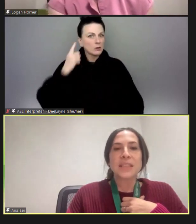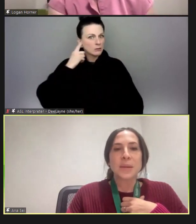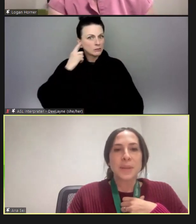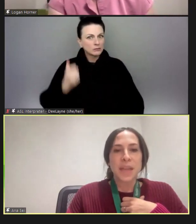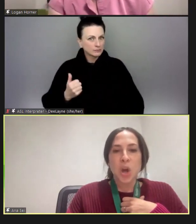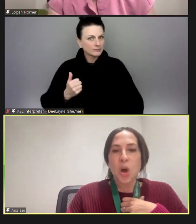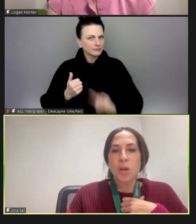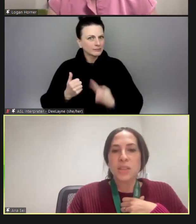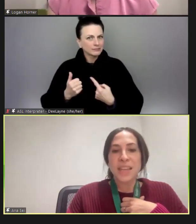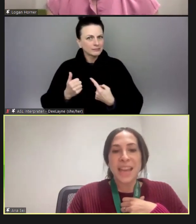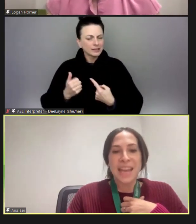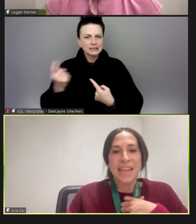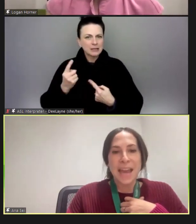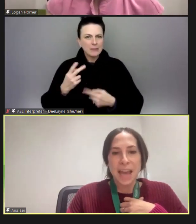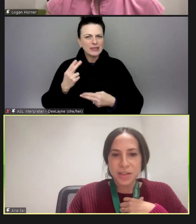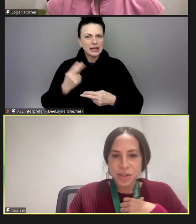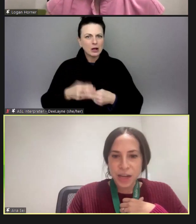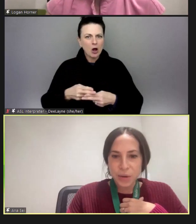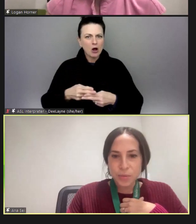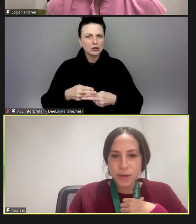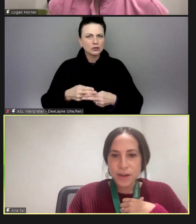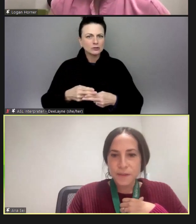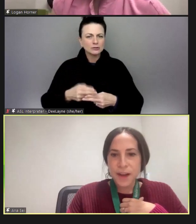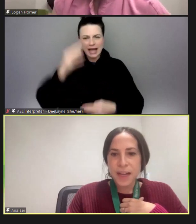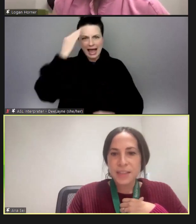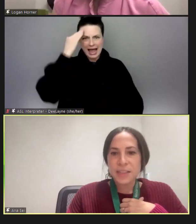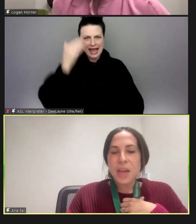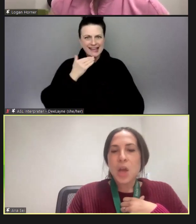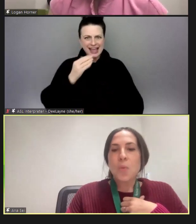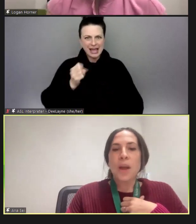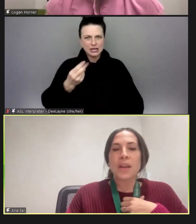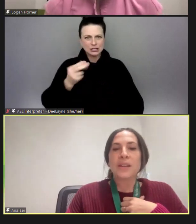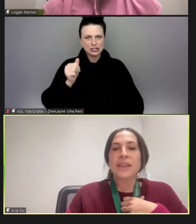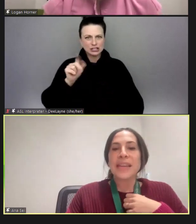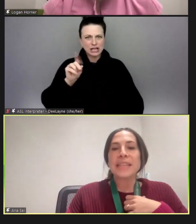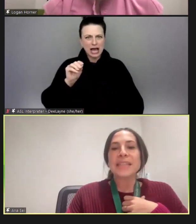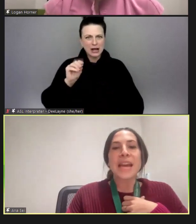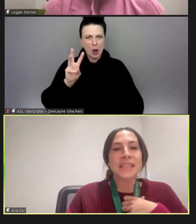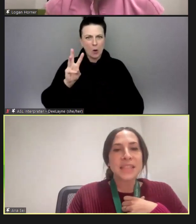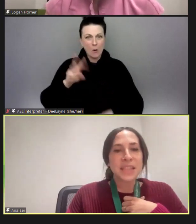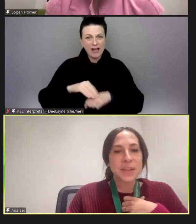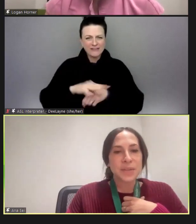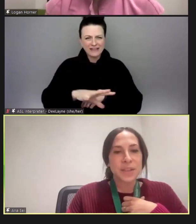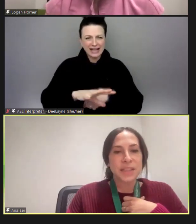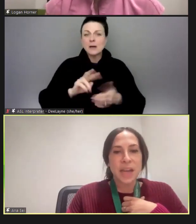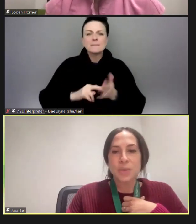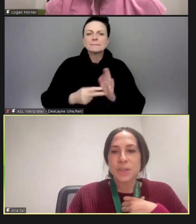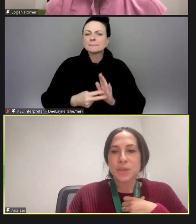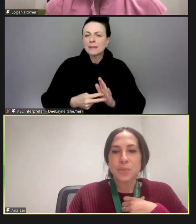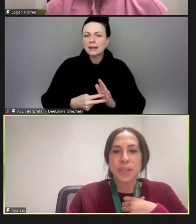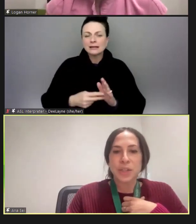something called a head Shadow effect